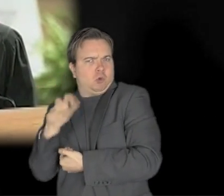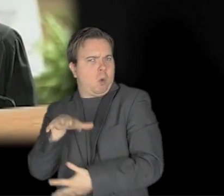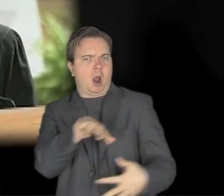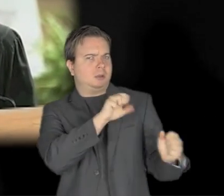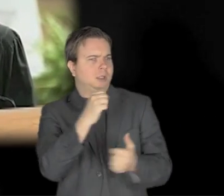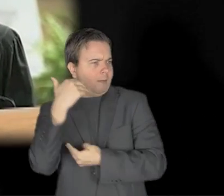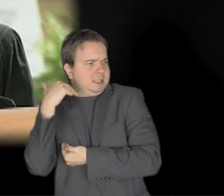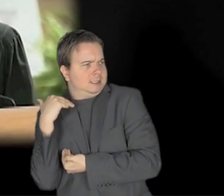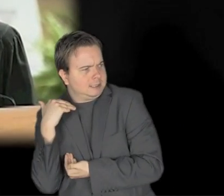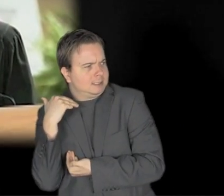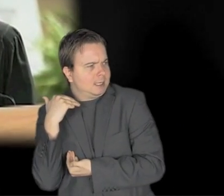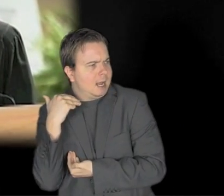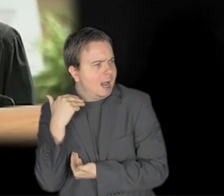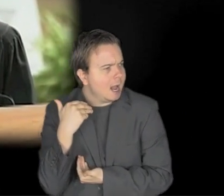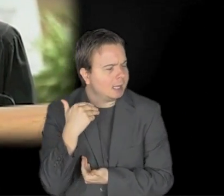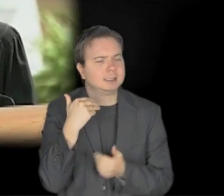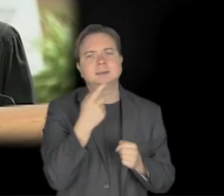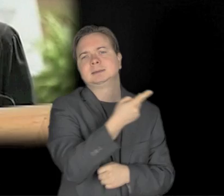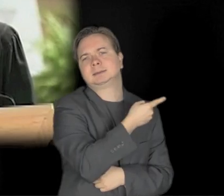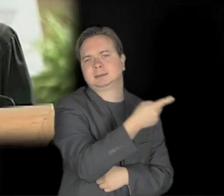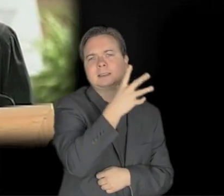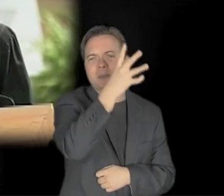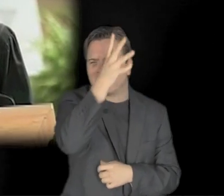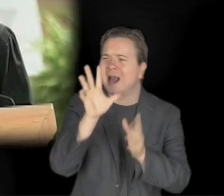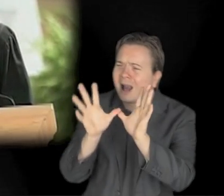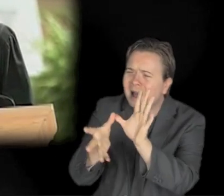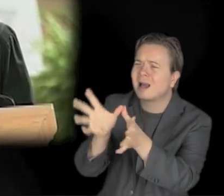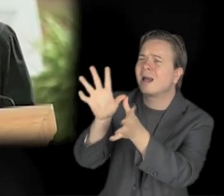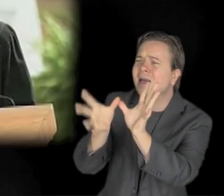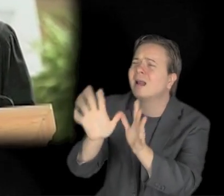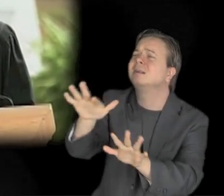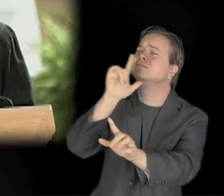She only relented a few months later when my parents promised that I would someday go